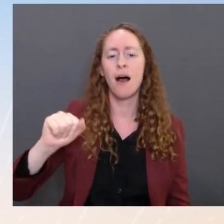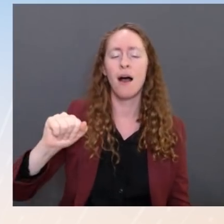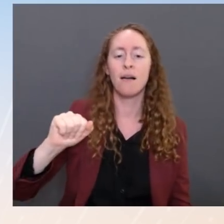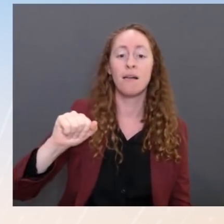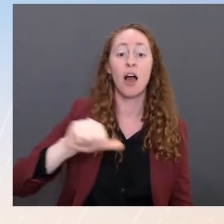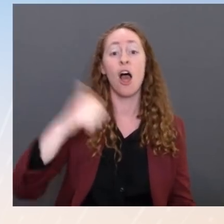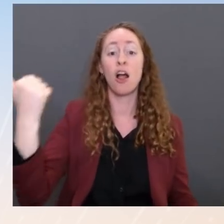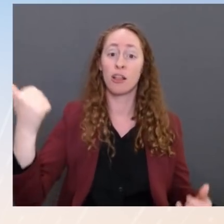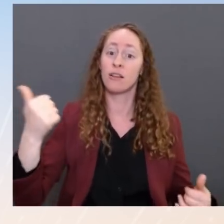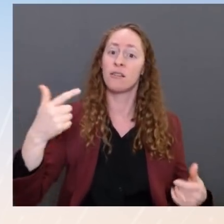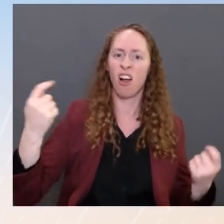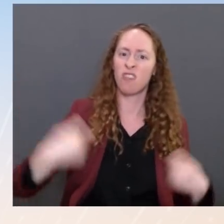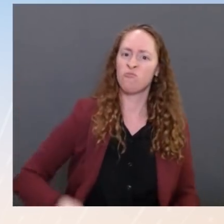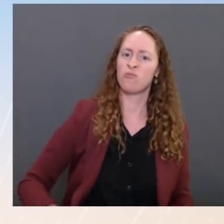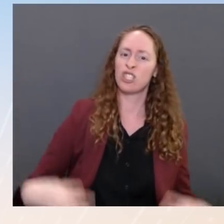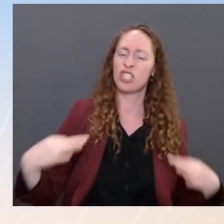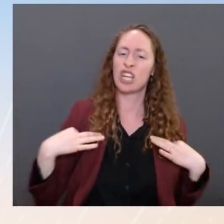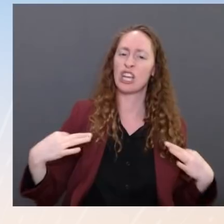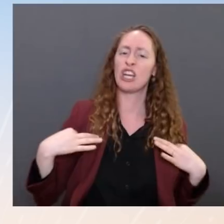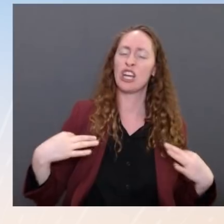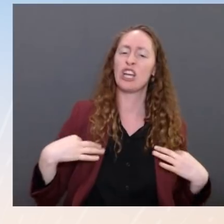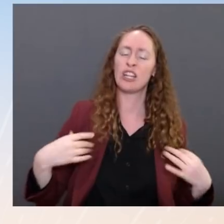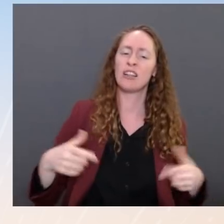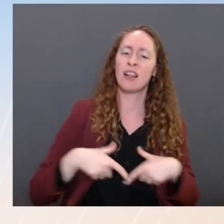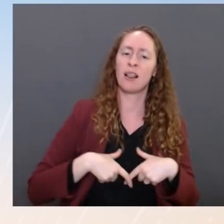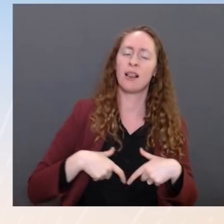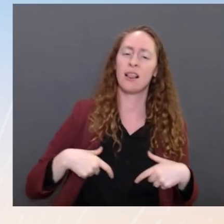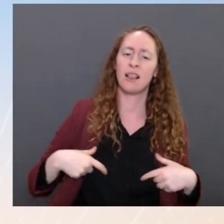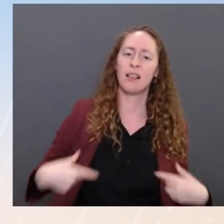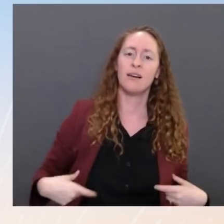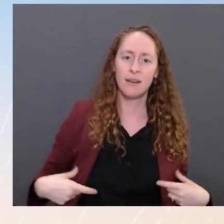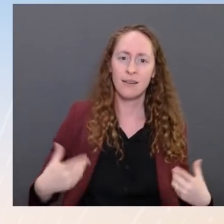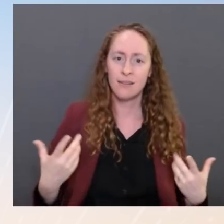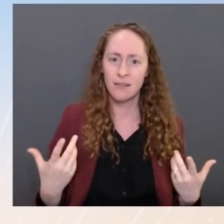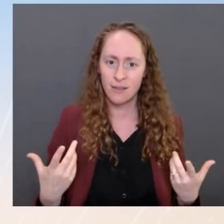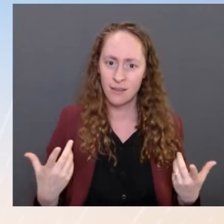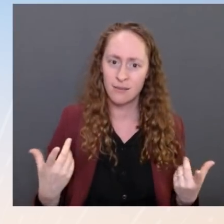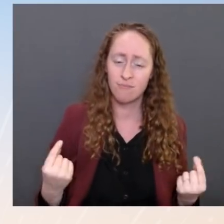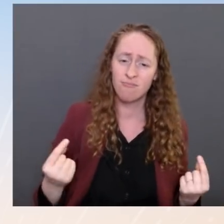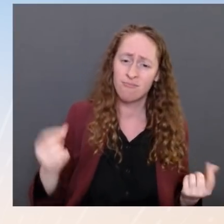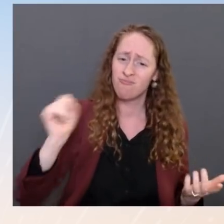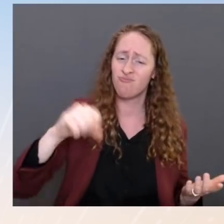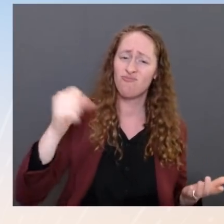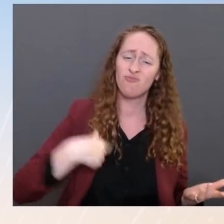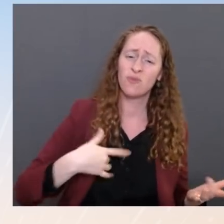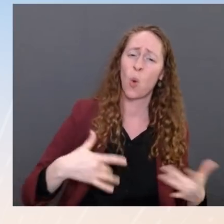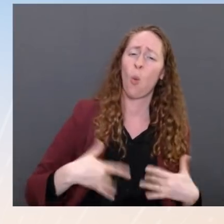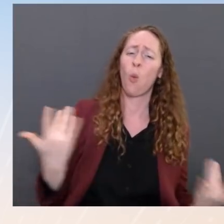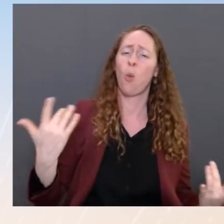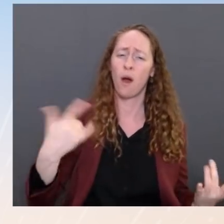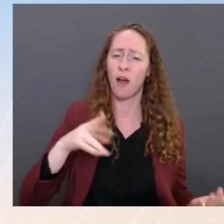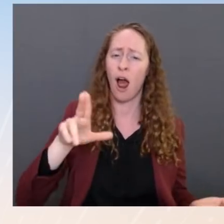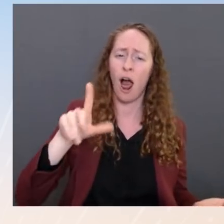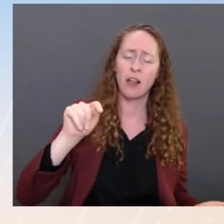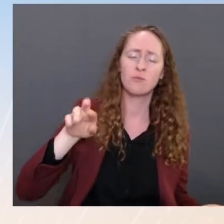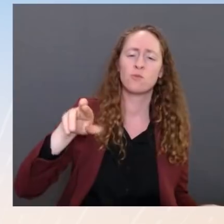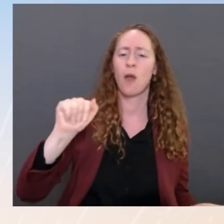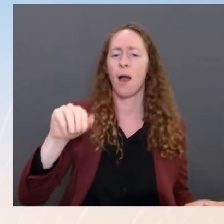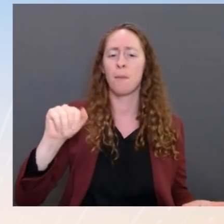released a meme of him as the ultra-MAGA king. I guess I'm curious what the administration makes of Republicans and the former President